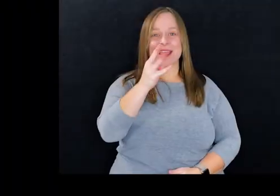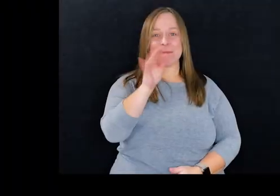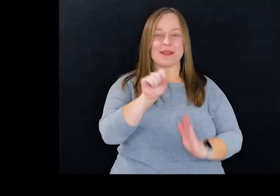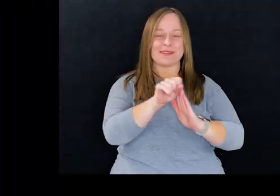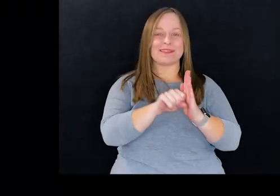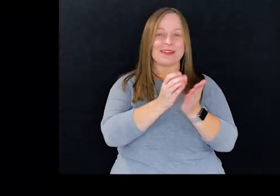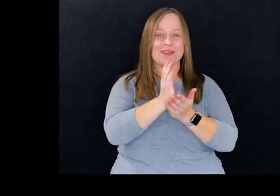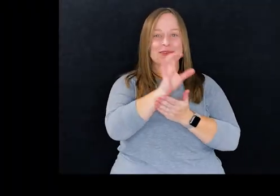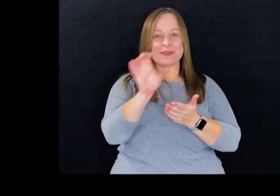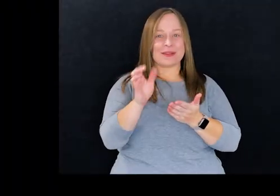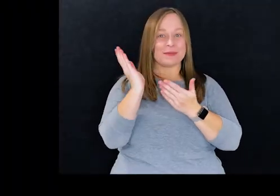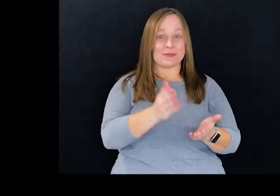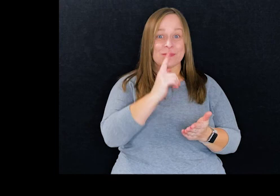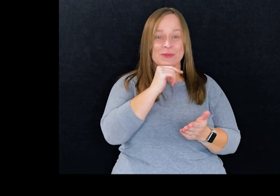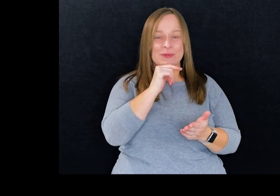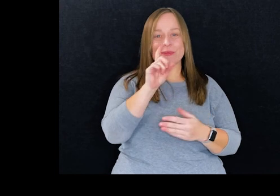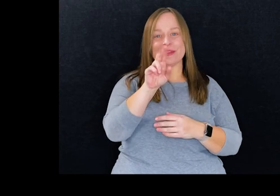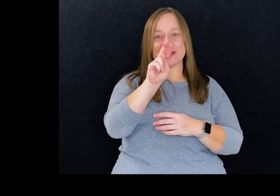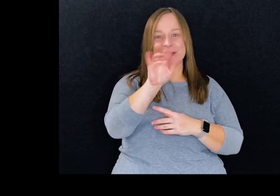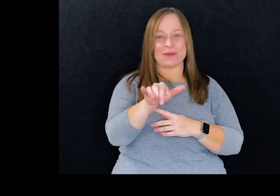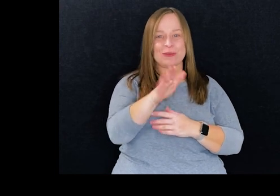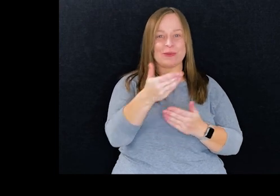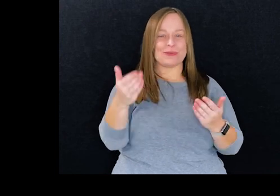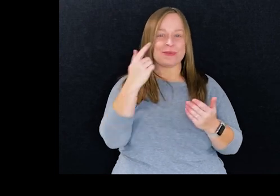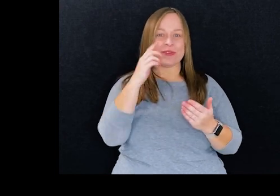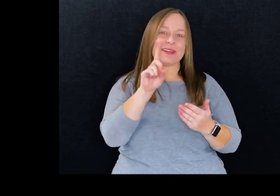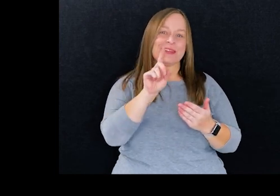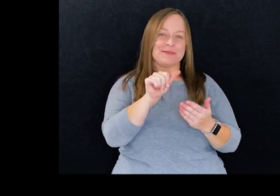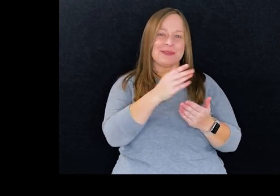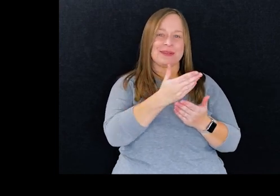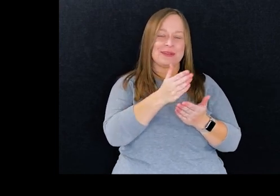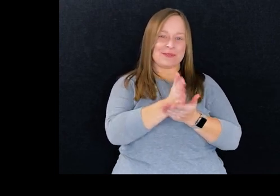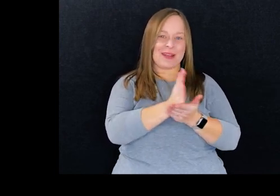[Narration] Empire State of Rights: Closed Captioned has been brought to you by Disability Rights New York,